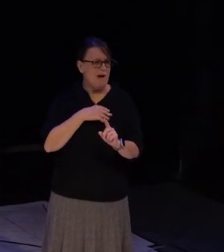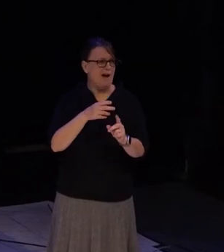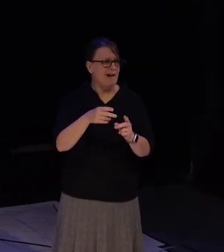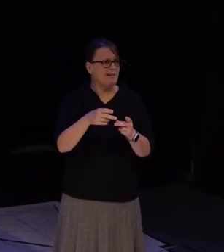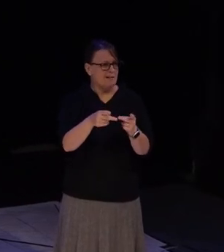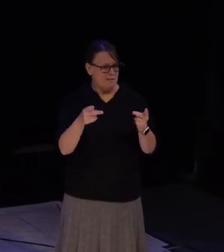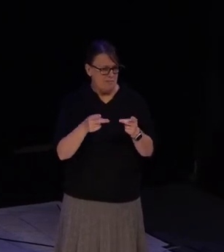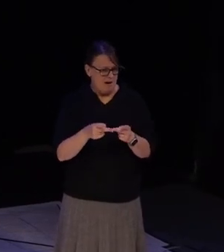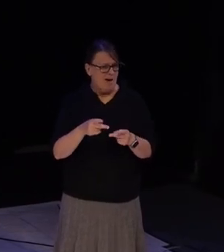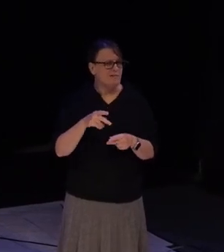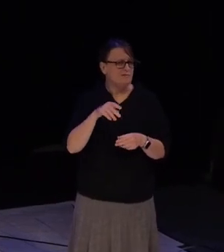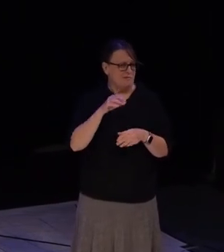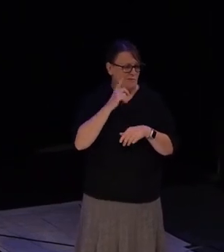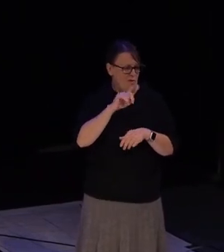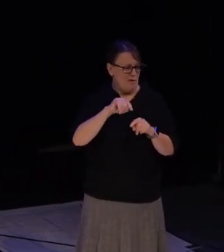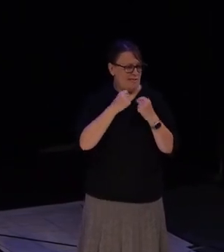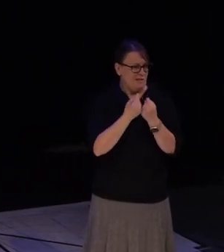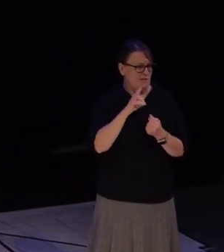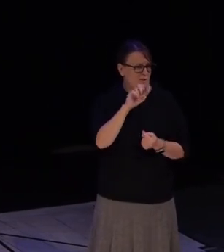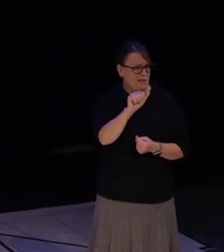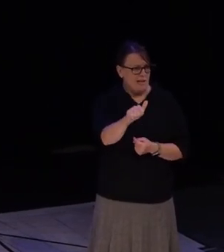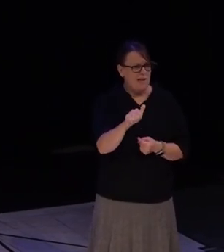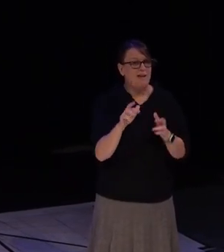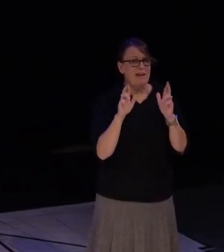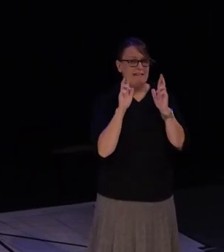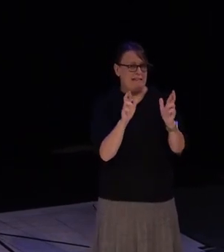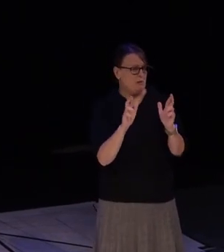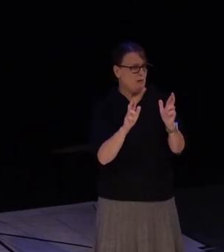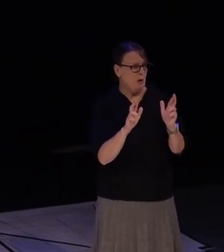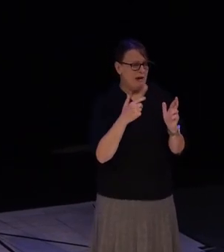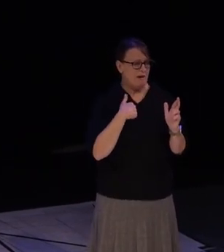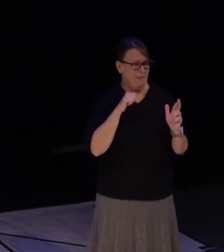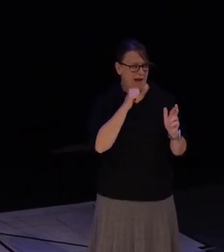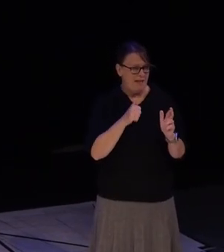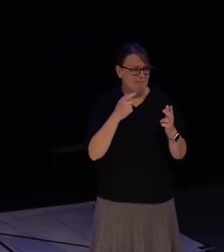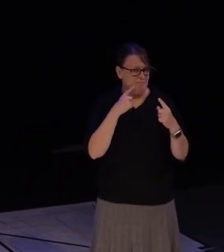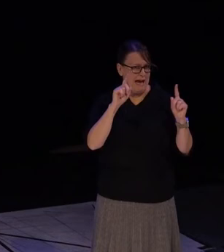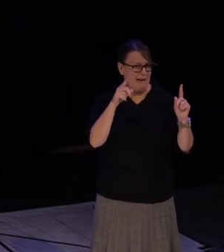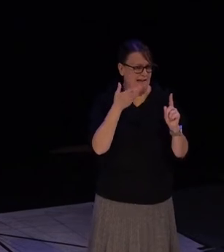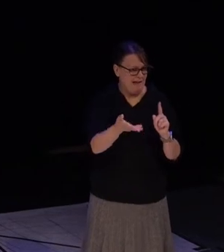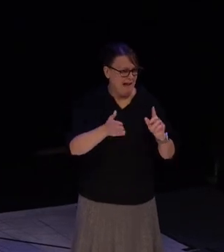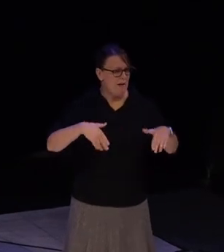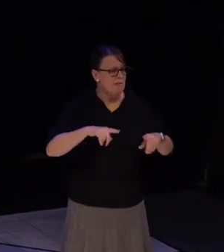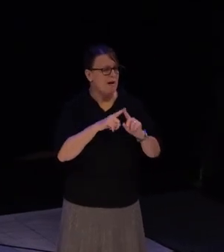Haven't made it there yet. Fingers crossed send me some good vibes. Because I need it. But...